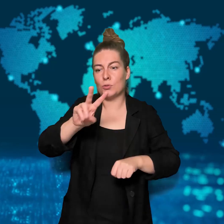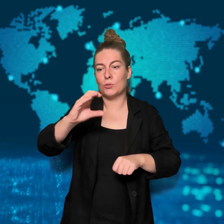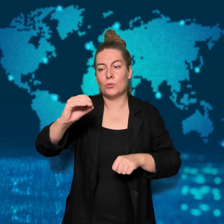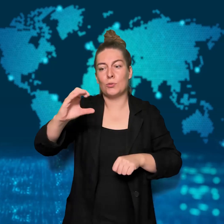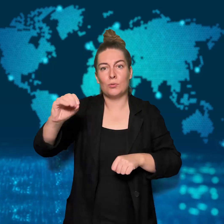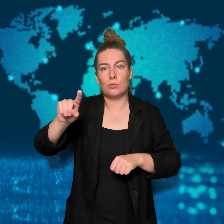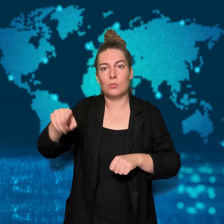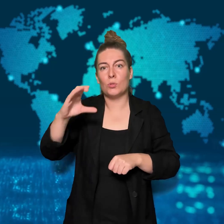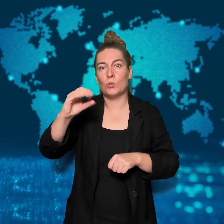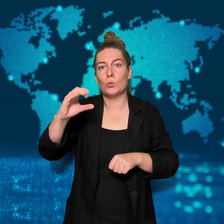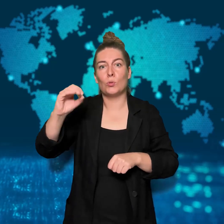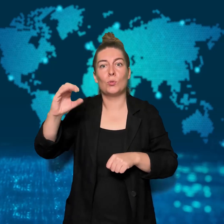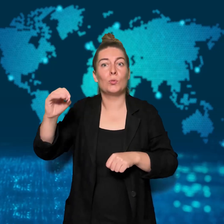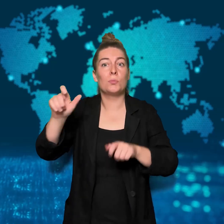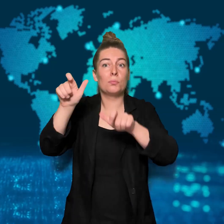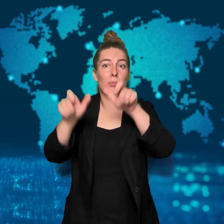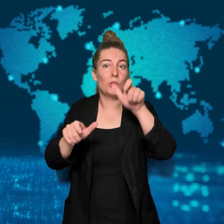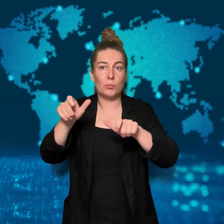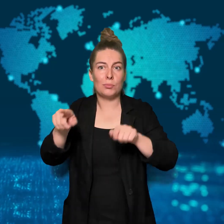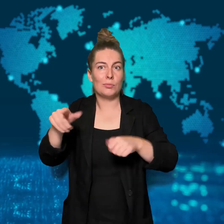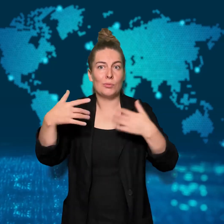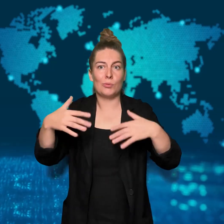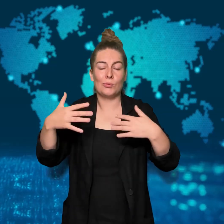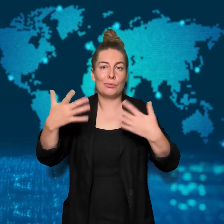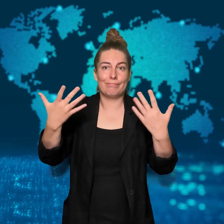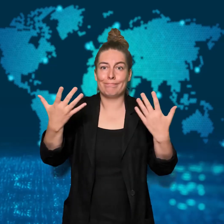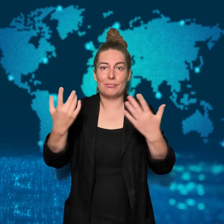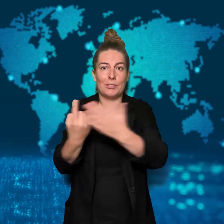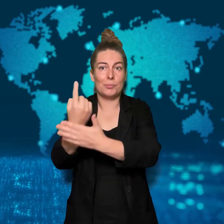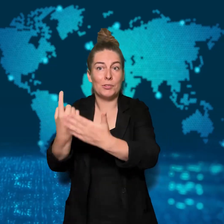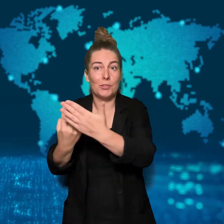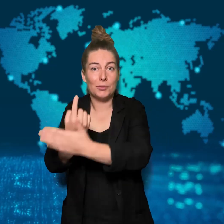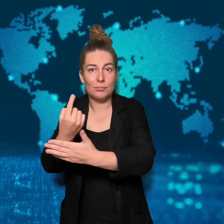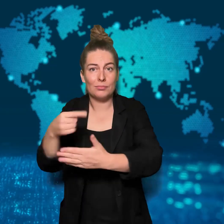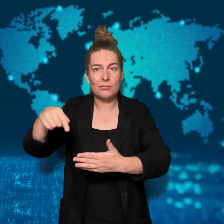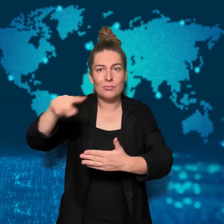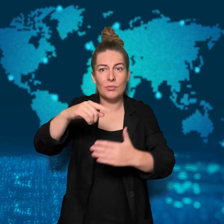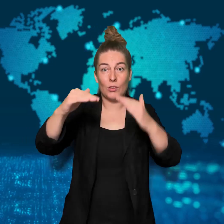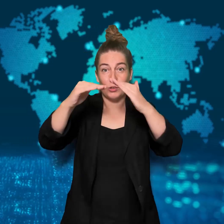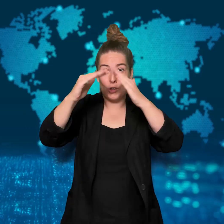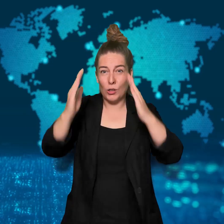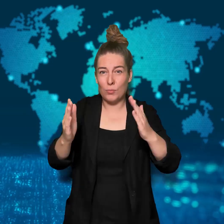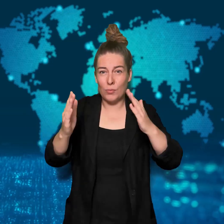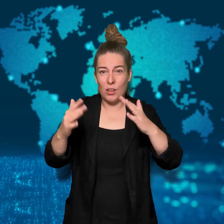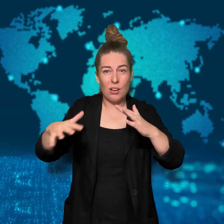Houses there have been practically submerged by water.